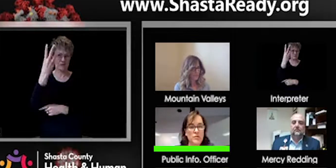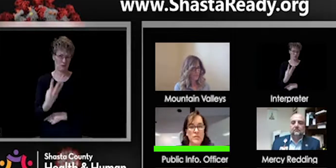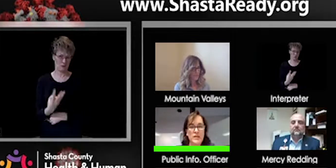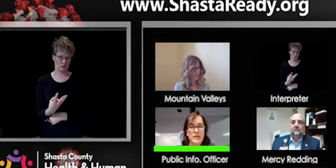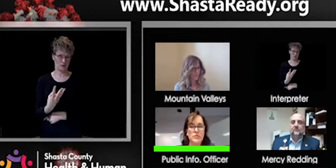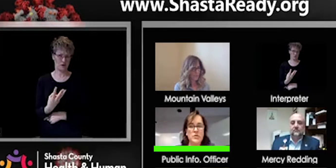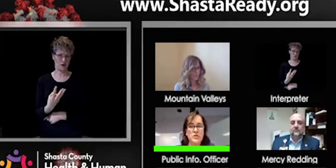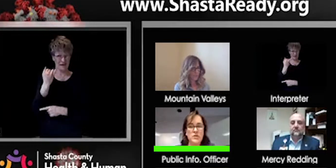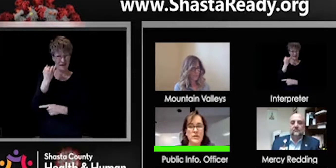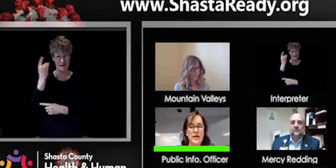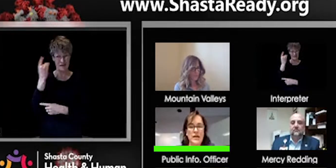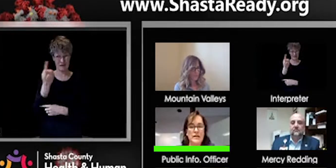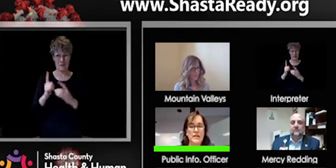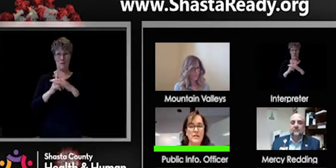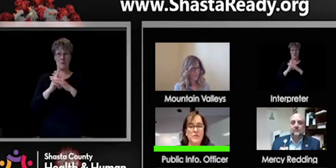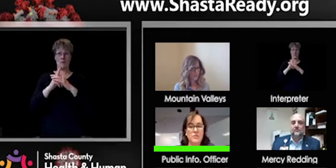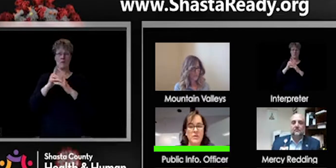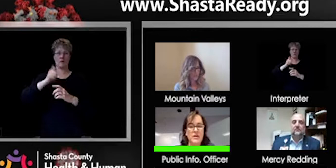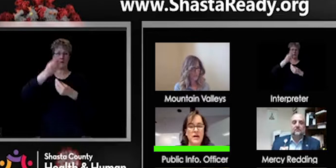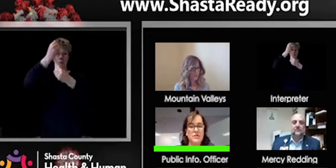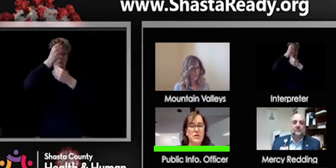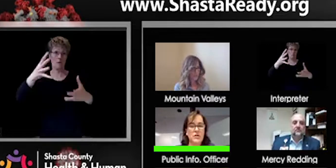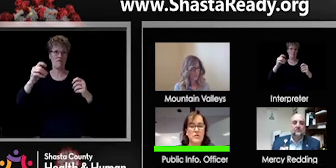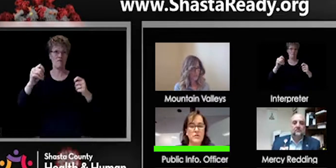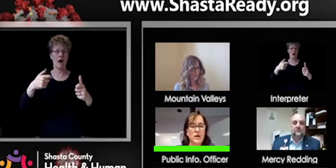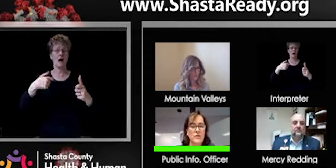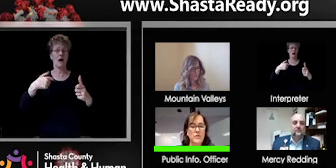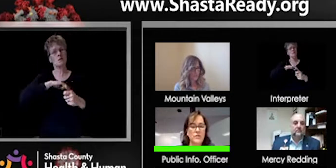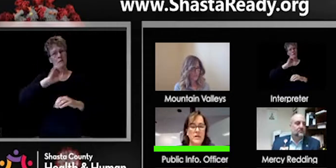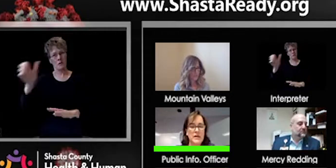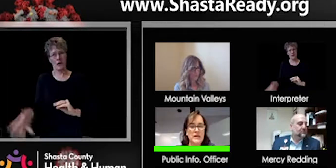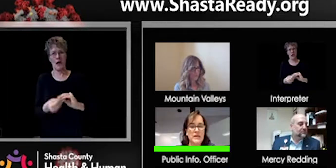with you immediately, we’ll be sure and get that information out to all of the media